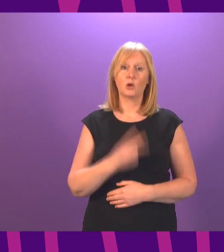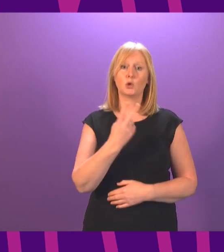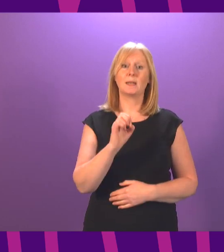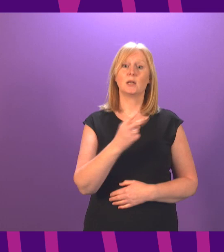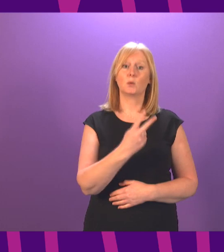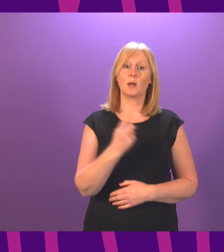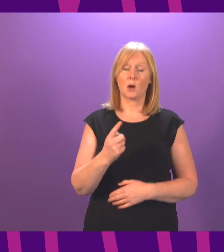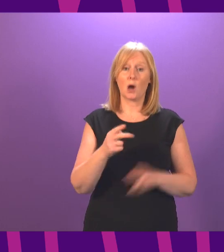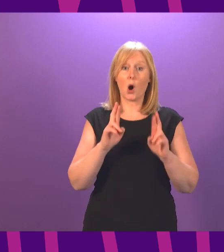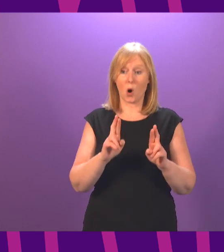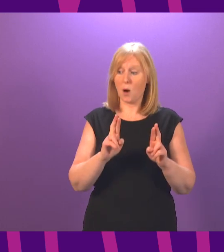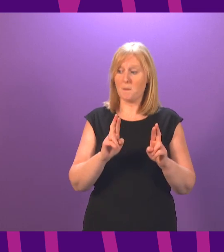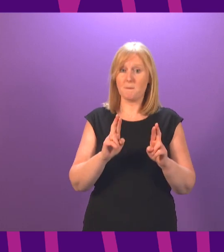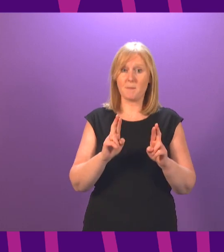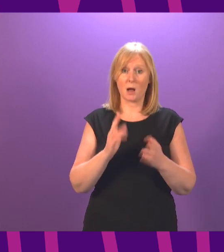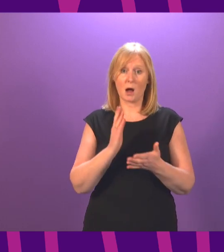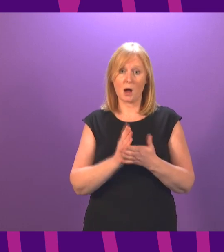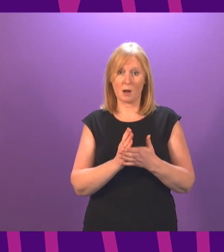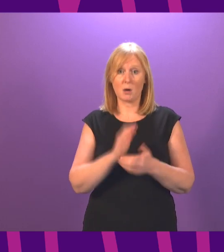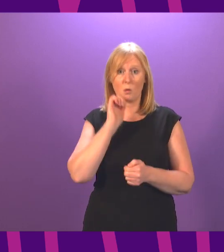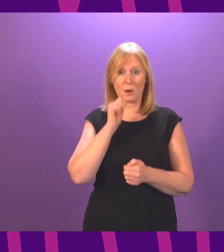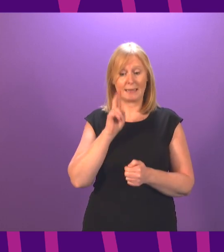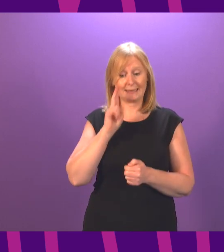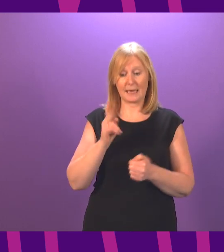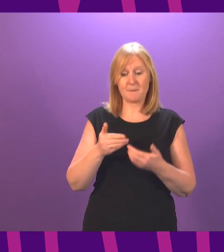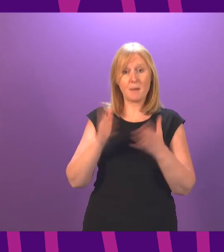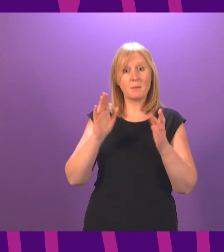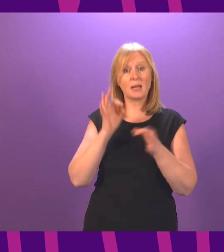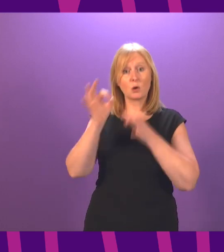2021, I hope that we will see the start of a public inquiry, because I hope that we will